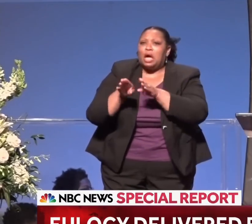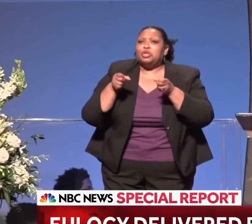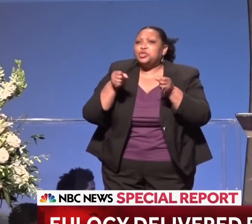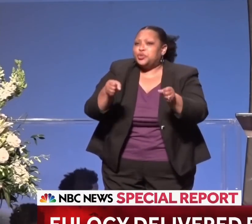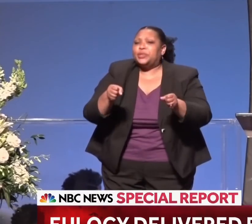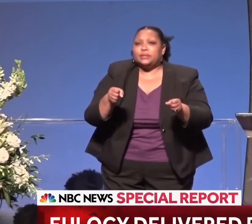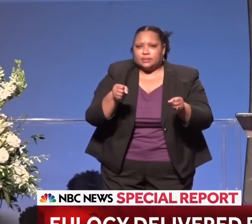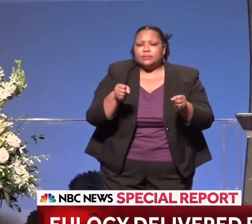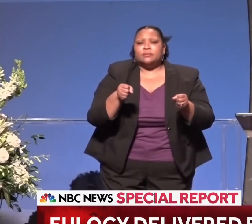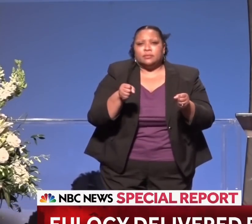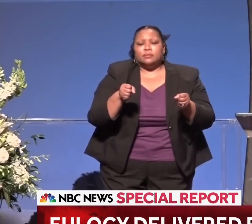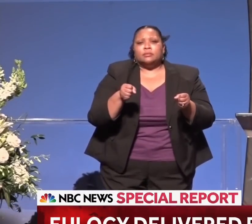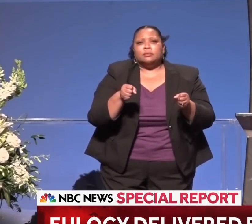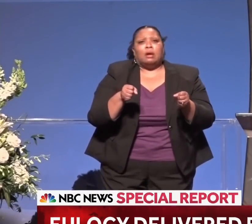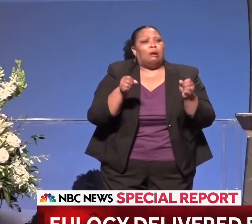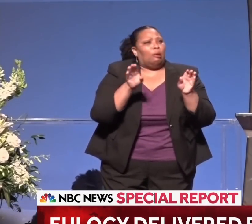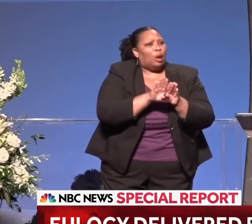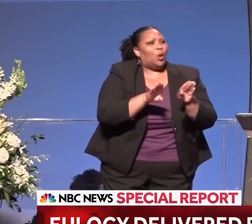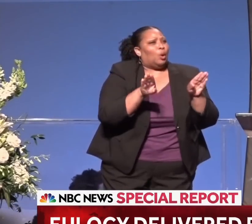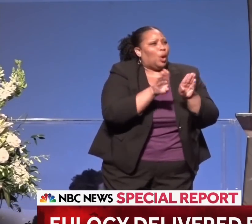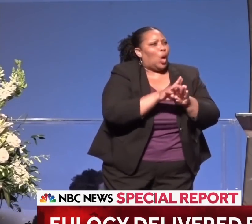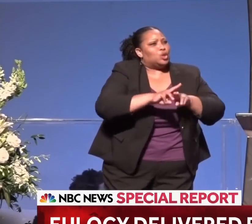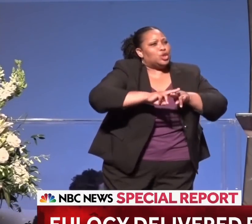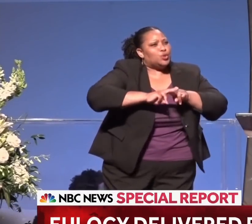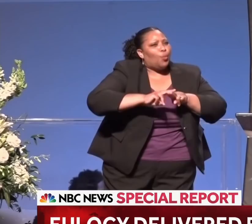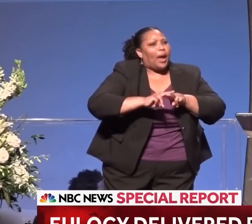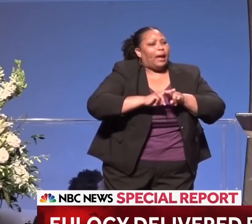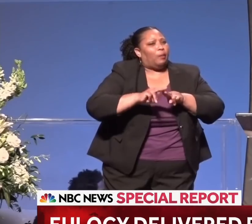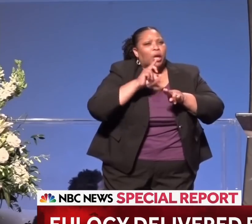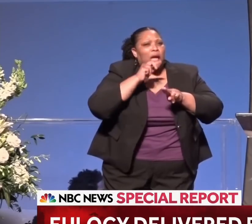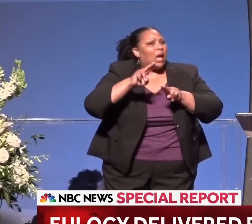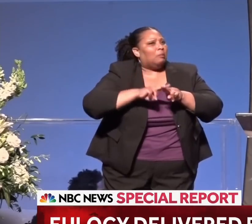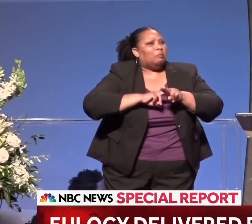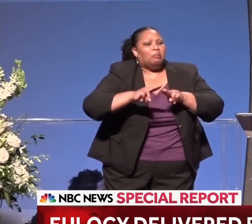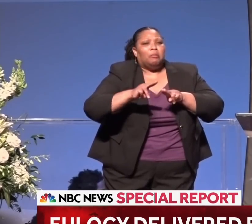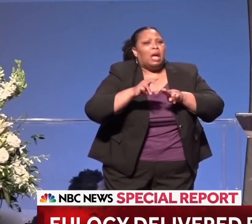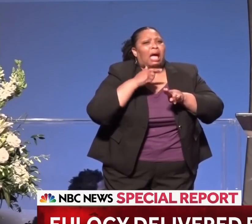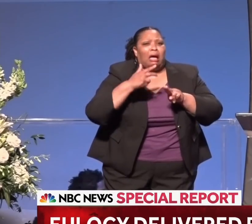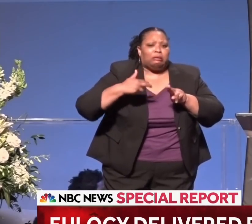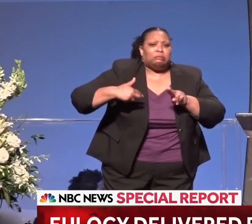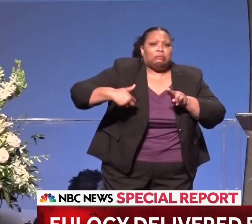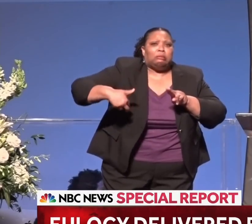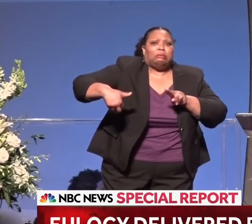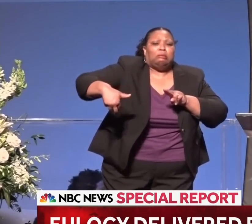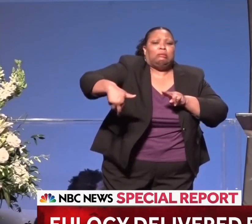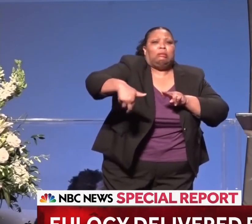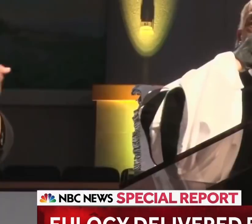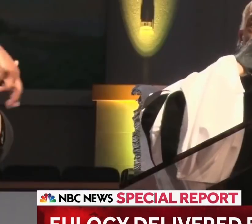THEY CLOSED DOWN THE BRIDGES. THEY CLOSED DOWN THE STREETS.